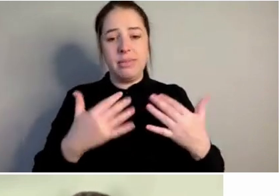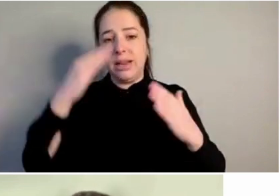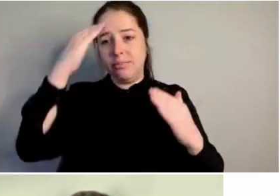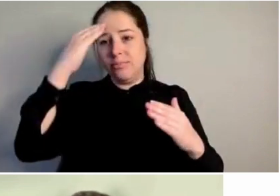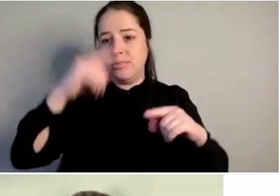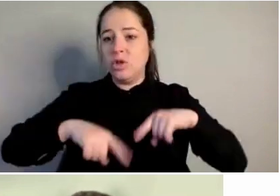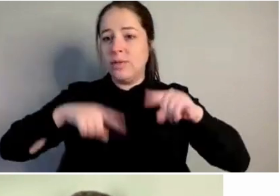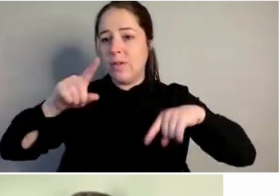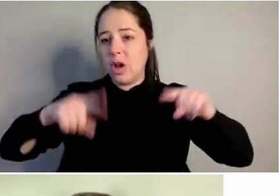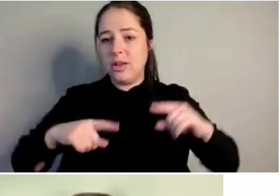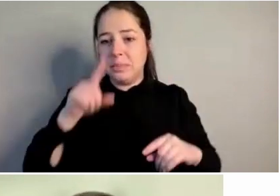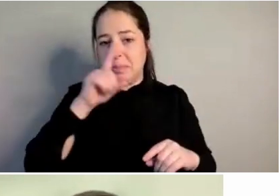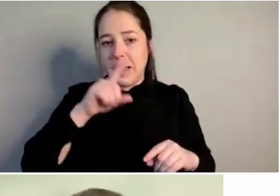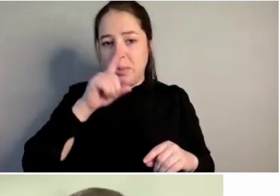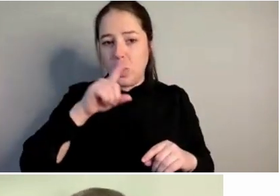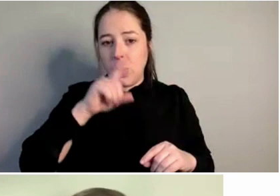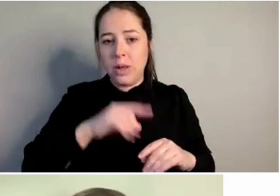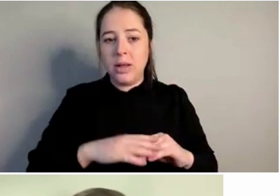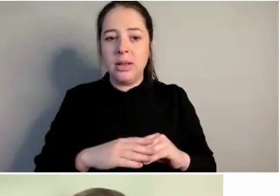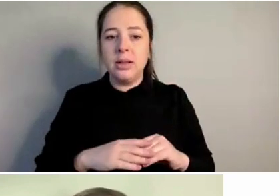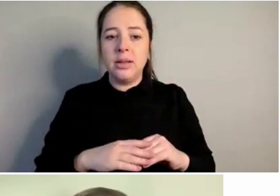And the skills that those people have